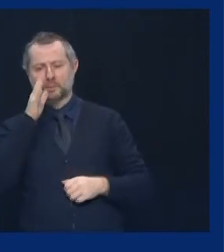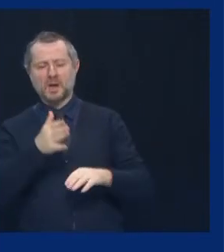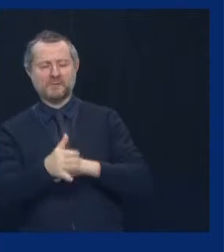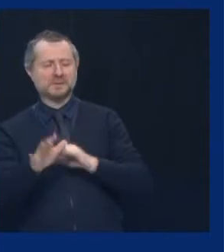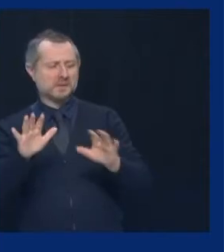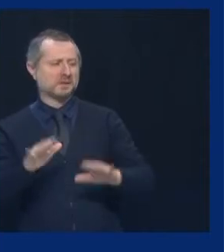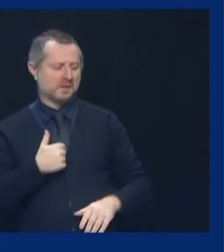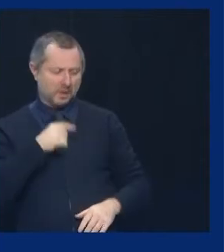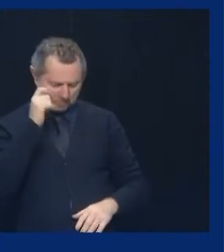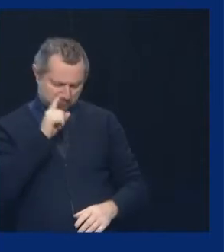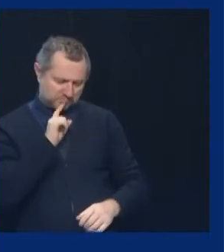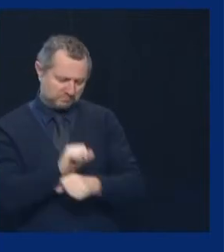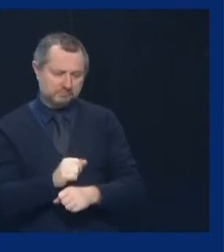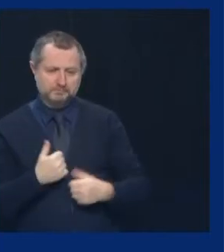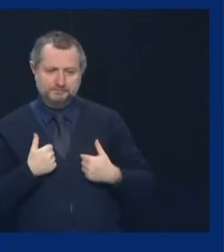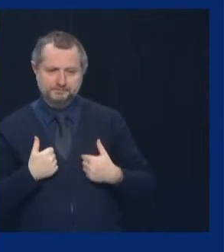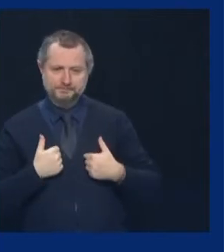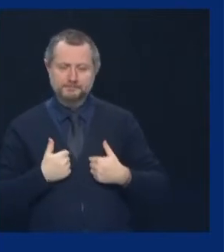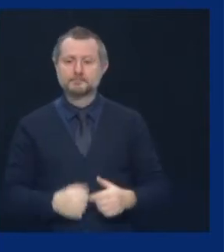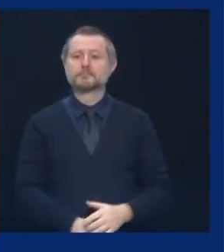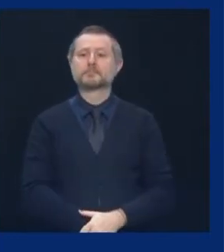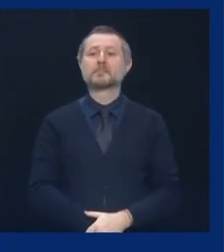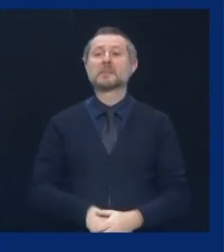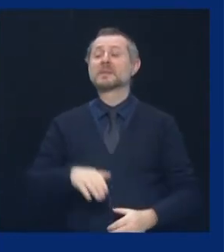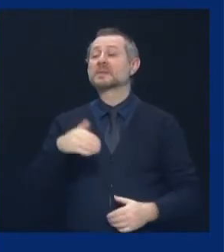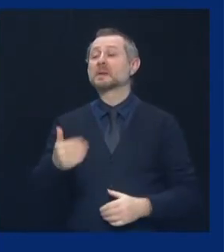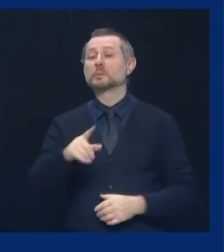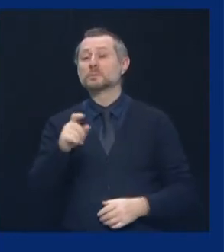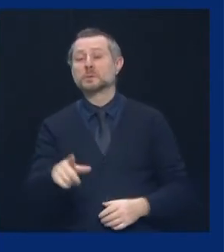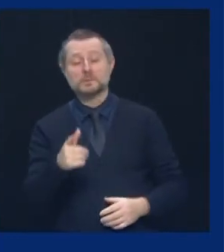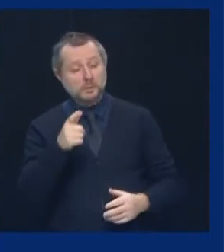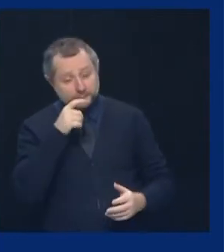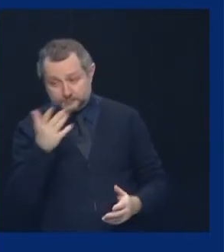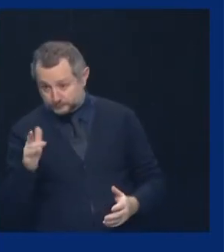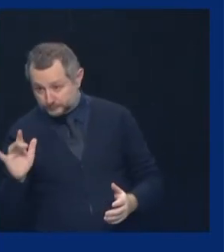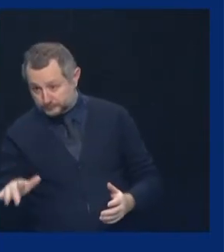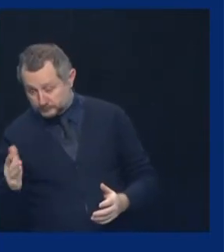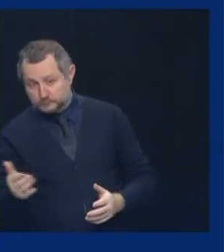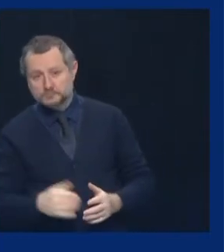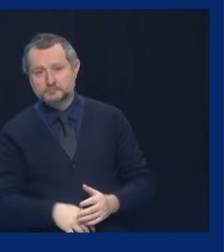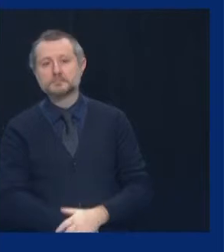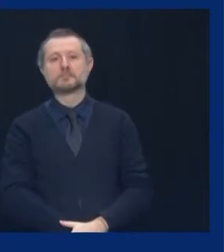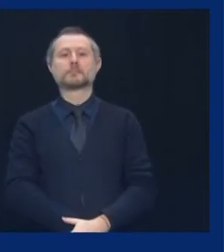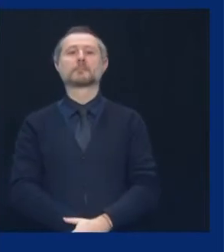PLACE THROUGH SUNDAY.